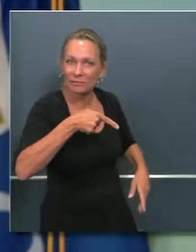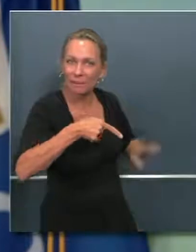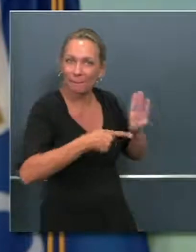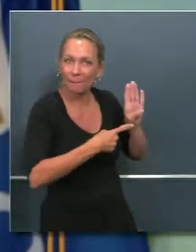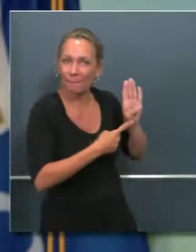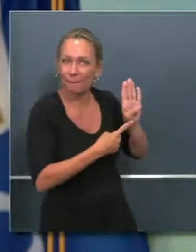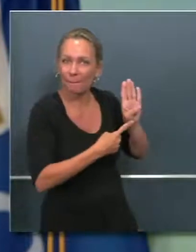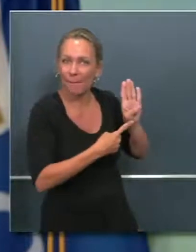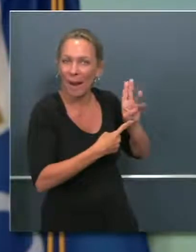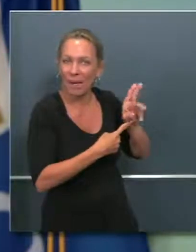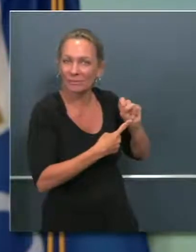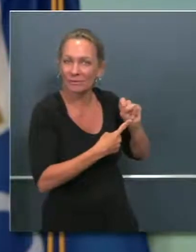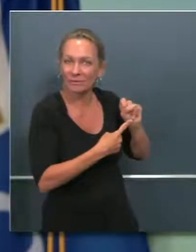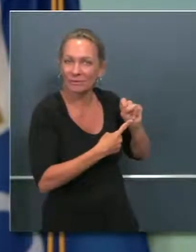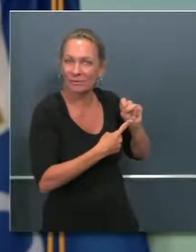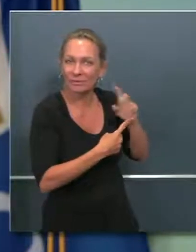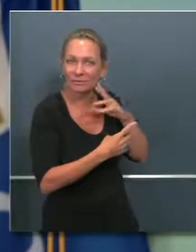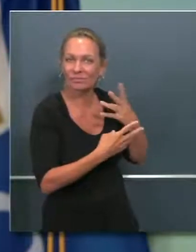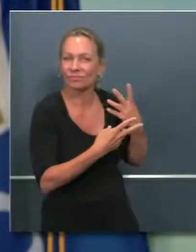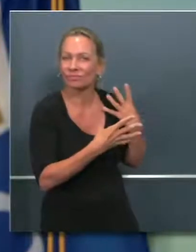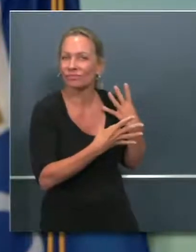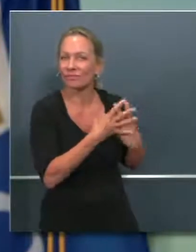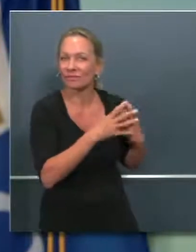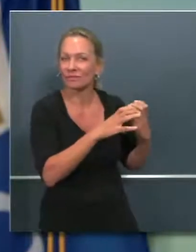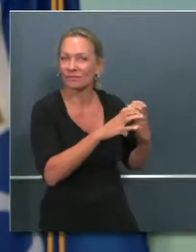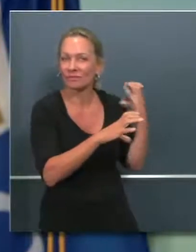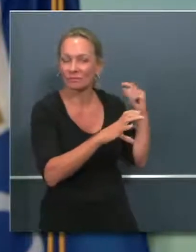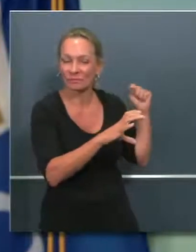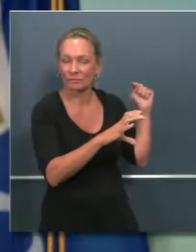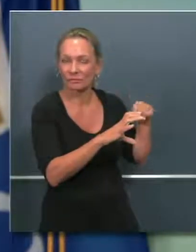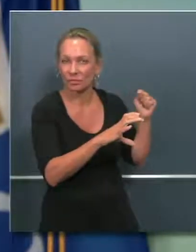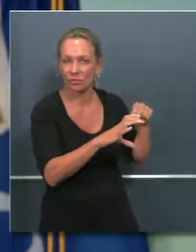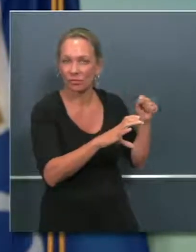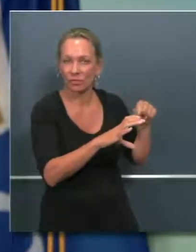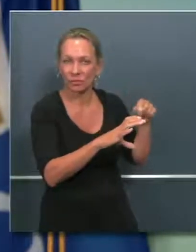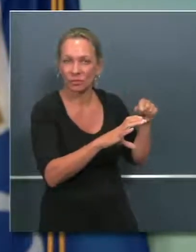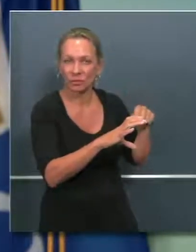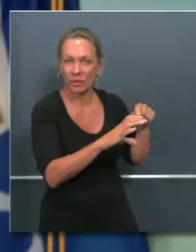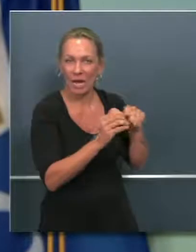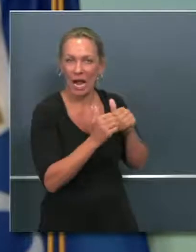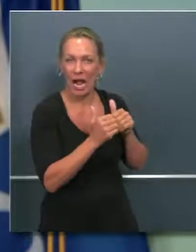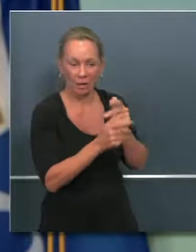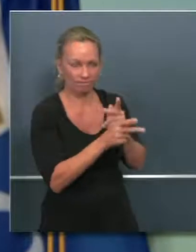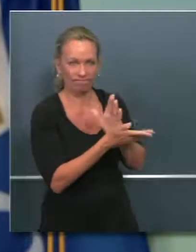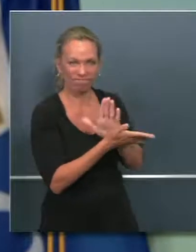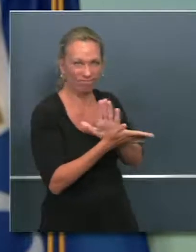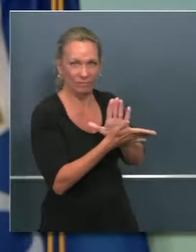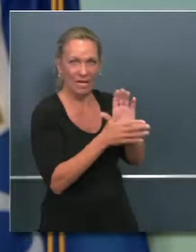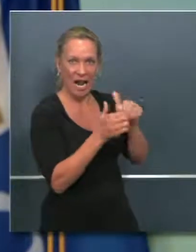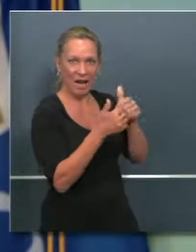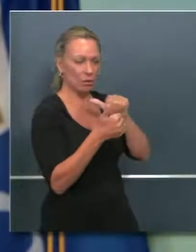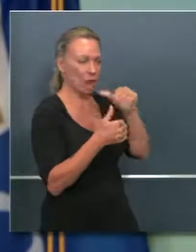actual plans in place we're going to move you forward a little bit sooner and we did that for